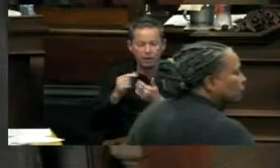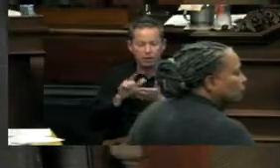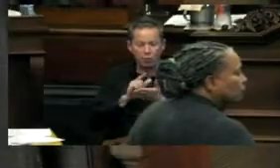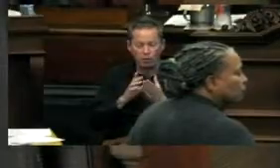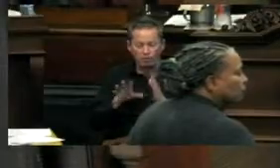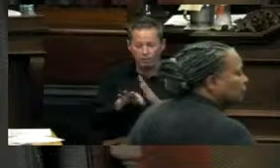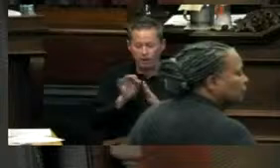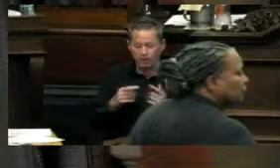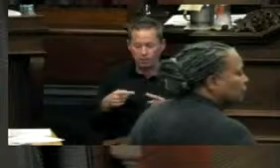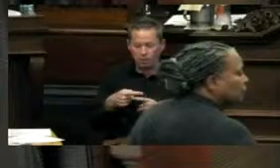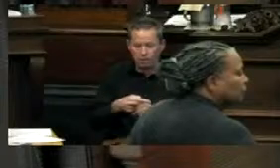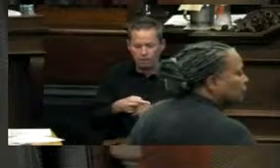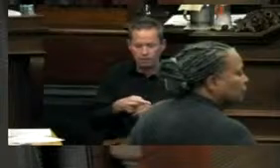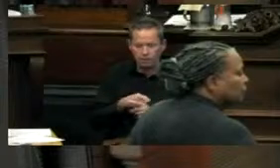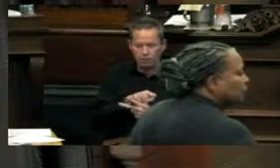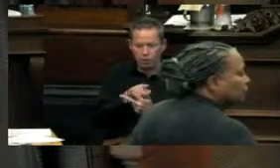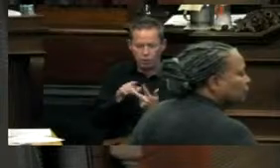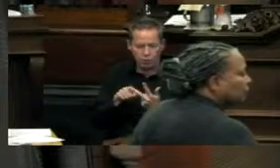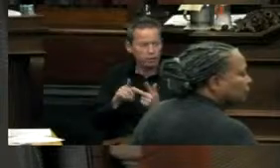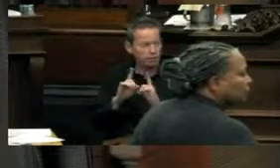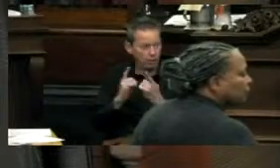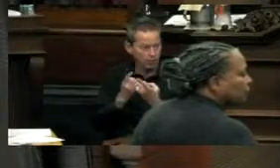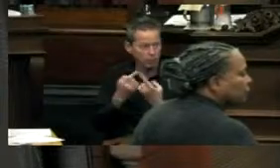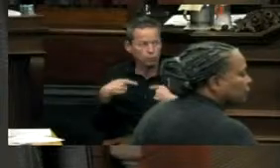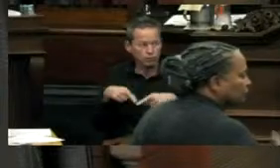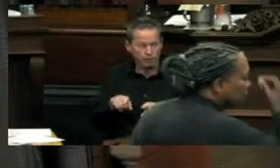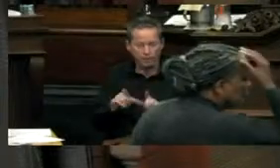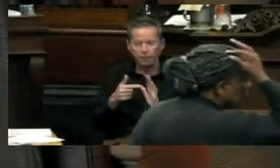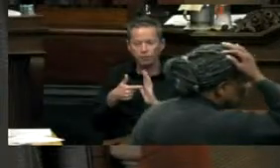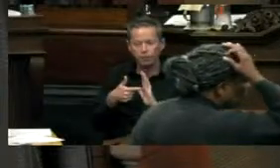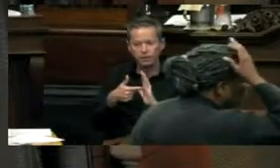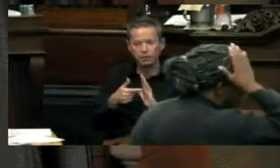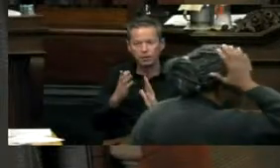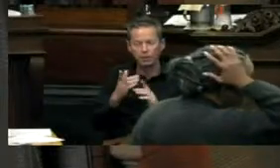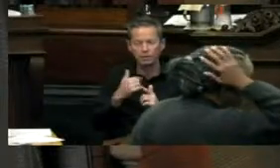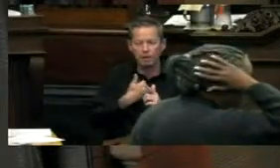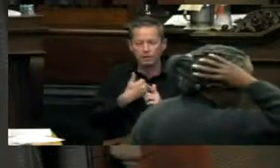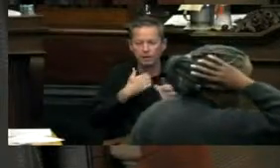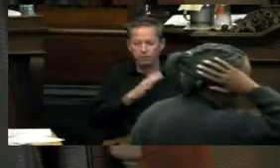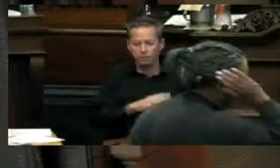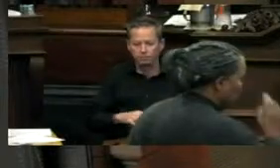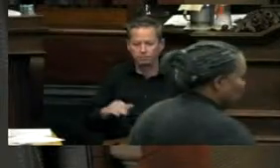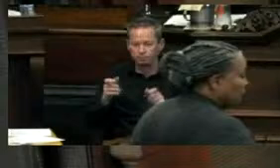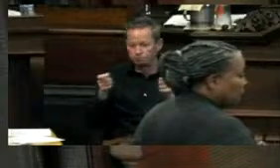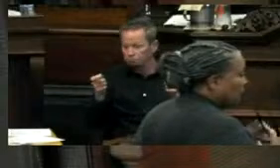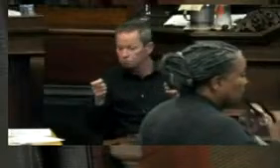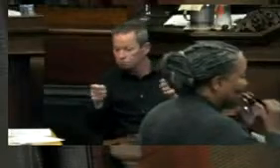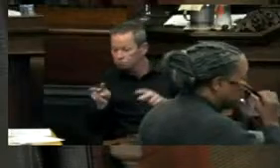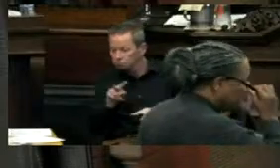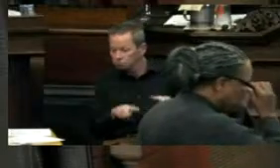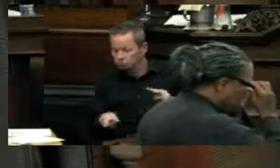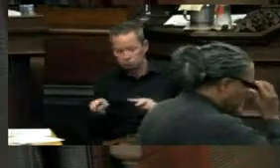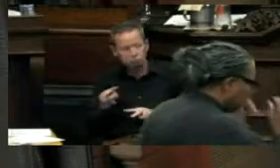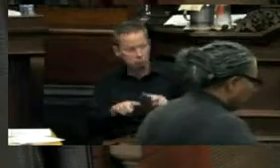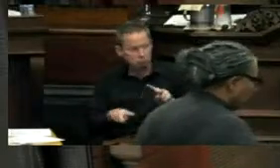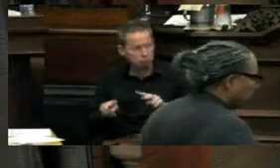outside counsel finds that there's a conflict between those departments in the